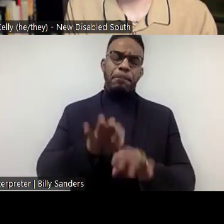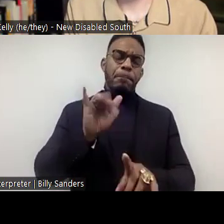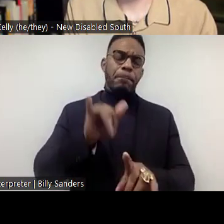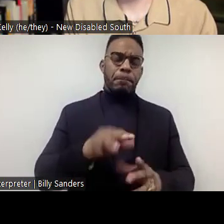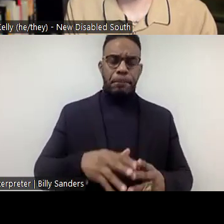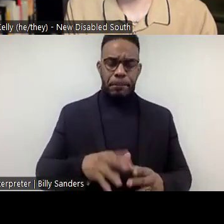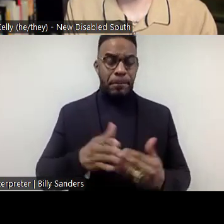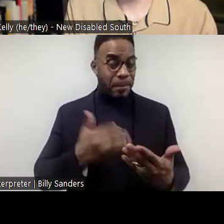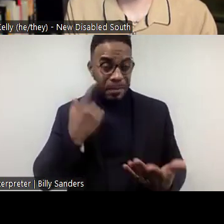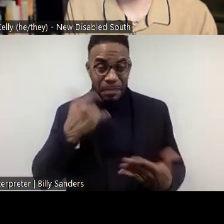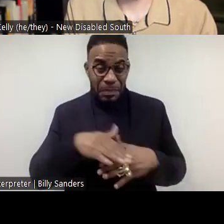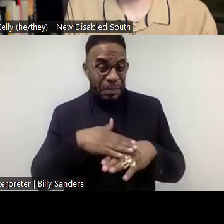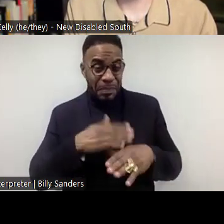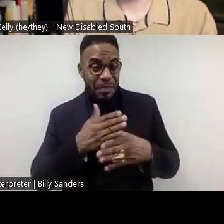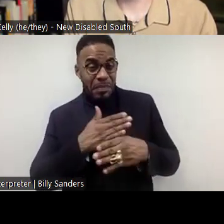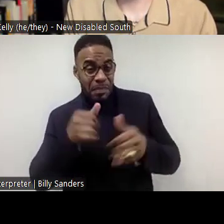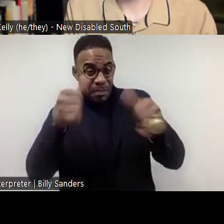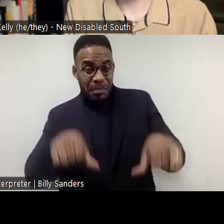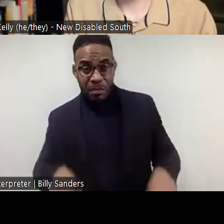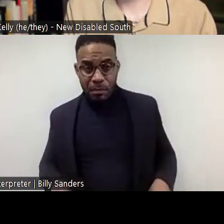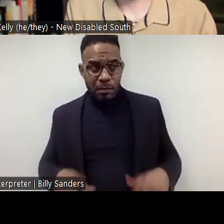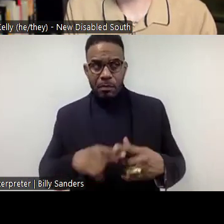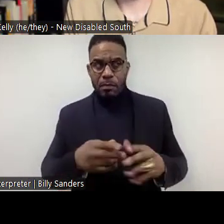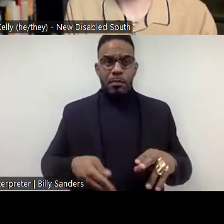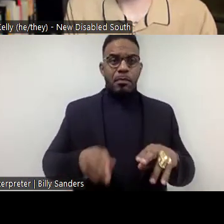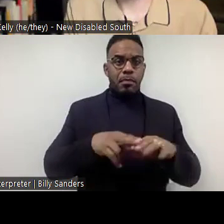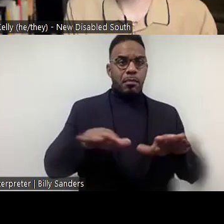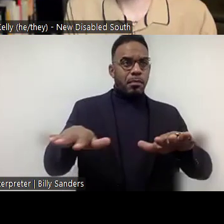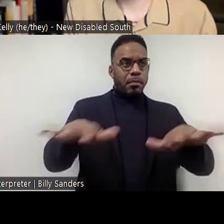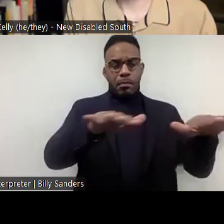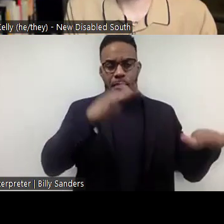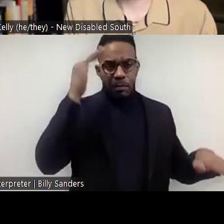every action counts and is impactful and important, even